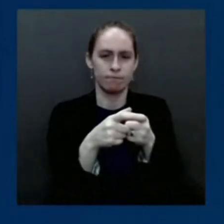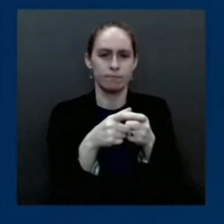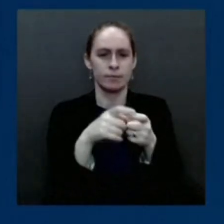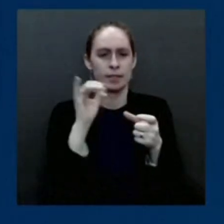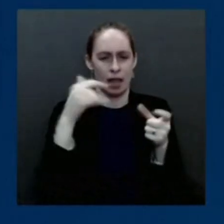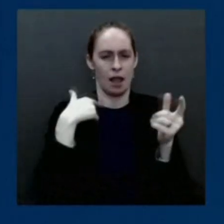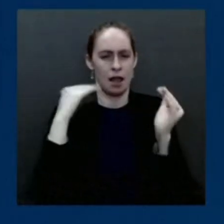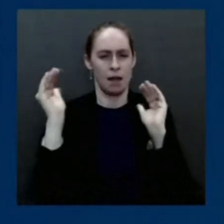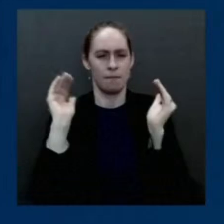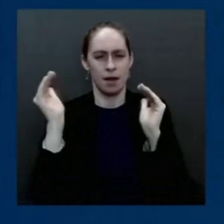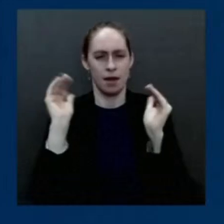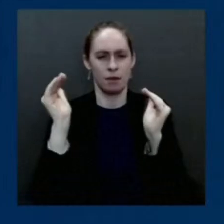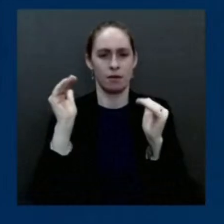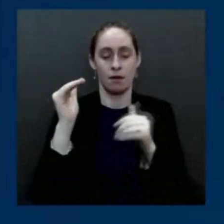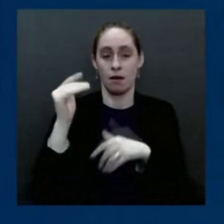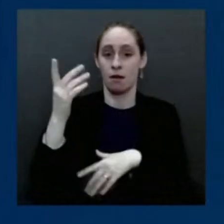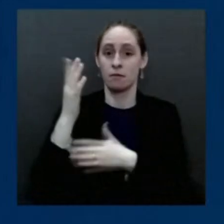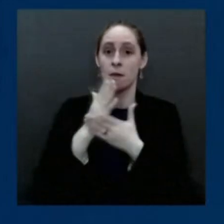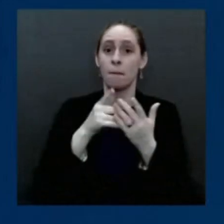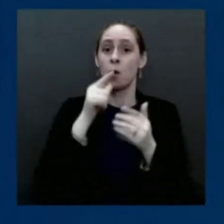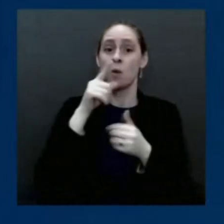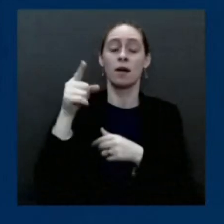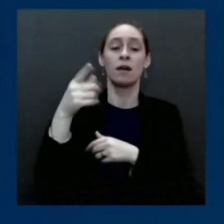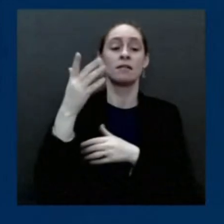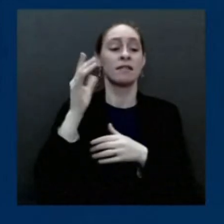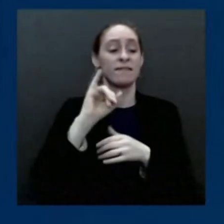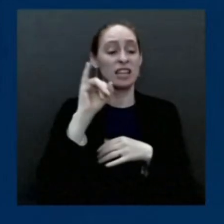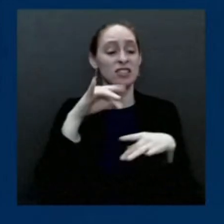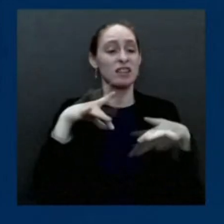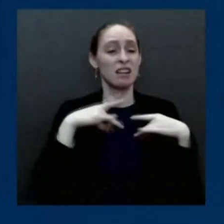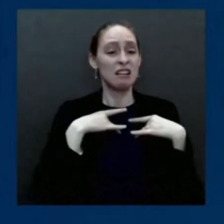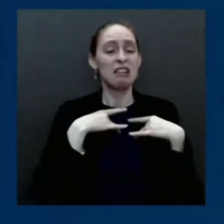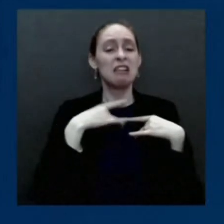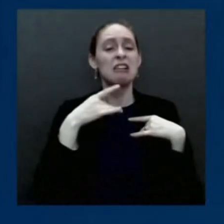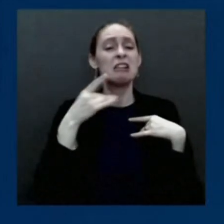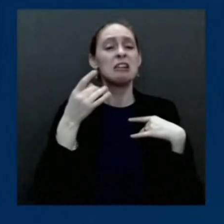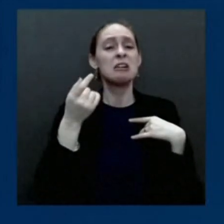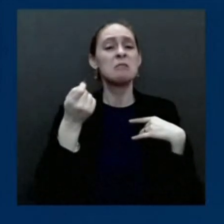OPPOSED TO INFECTION WHICH MIGHT TURN OUT TO BE MILDER.